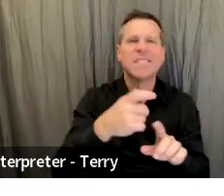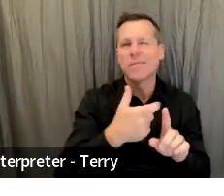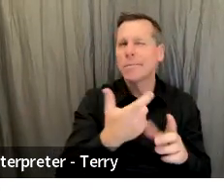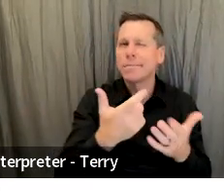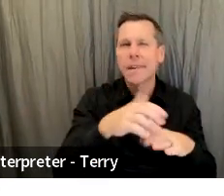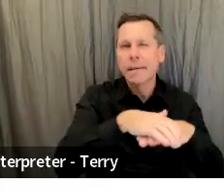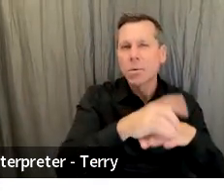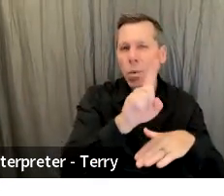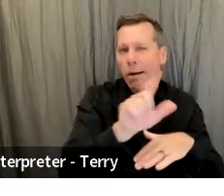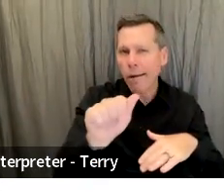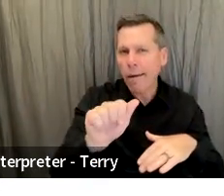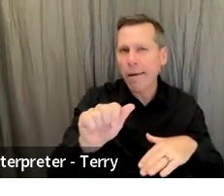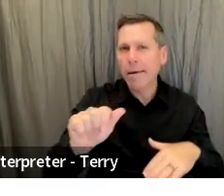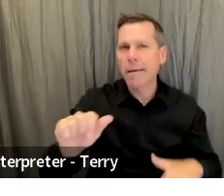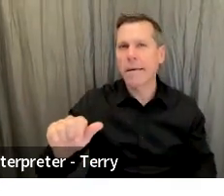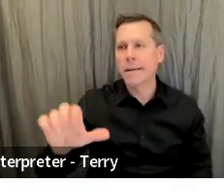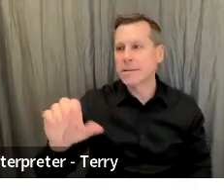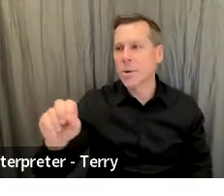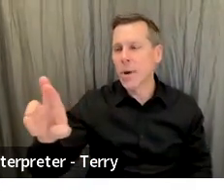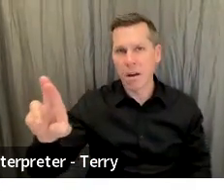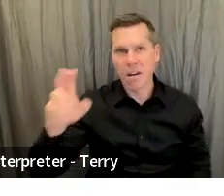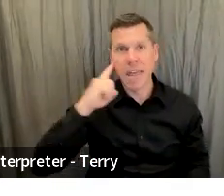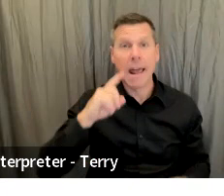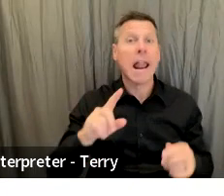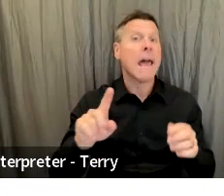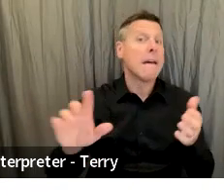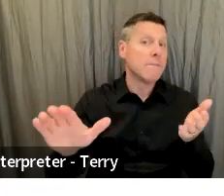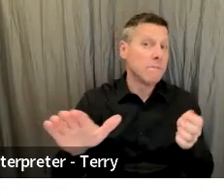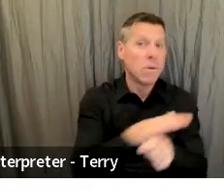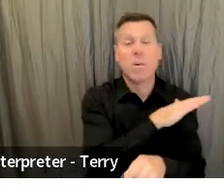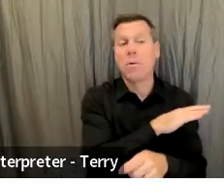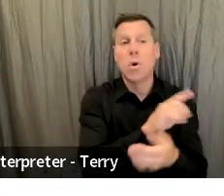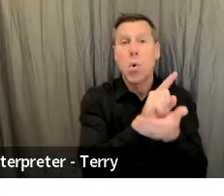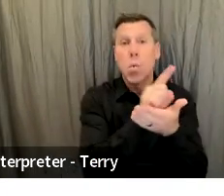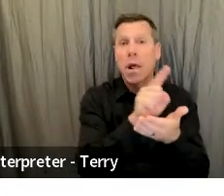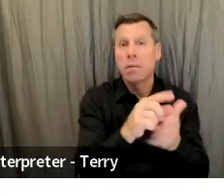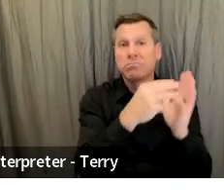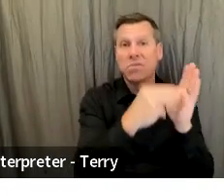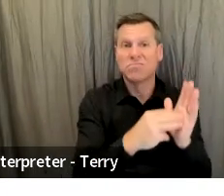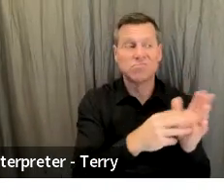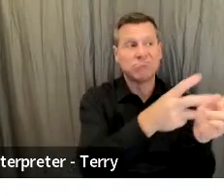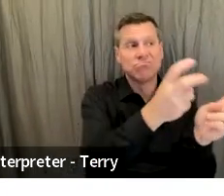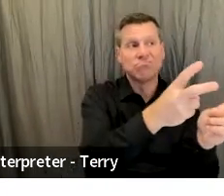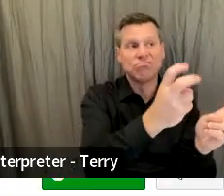and we developed full weekly modules for those. So the student comes in are the excuse me, the instructor comes in